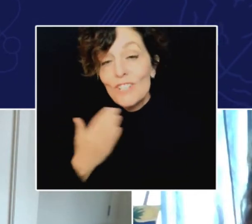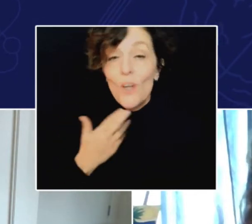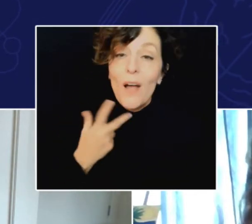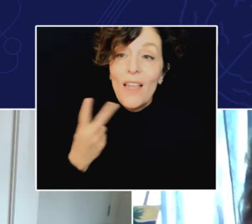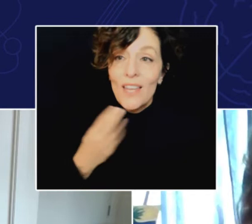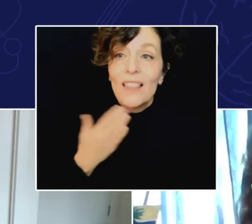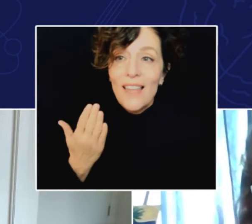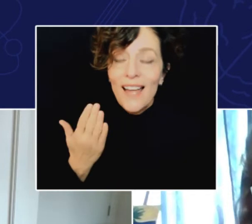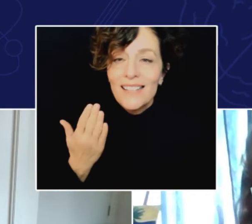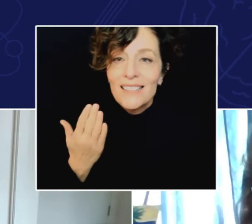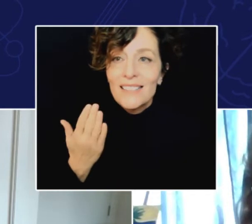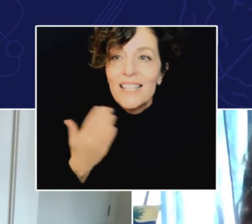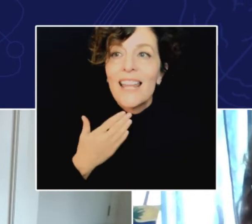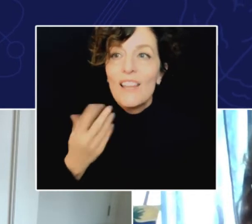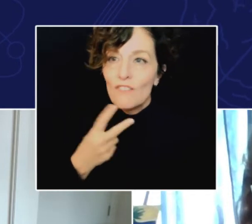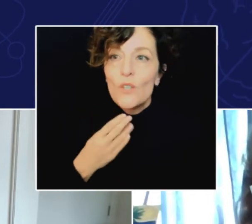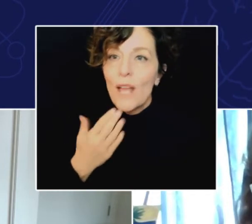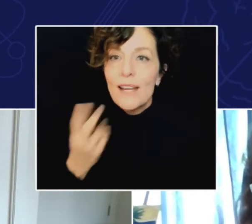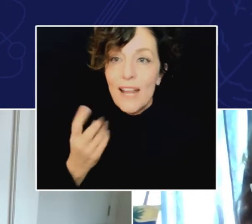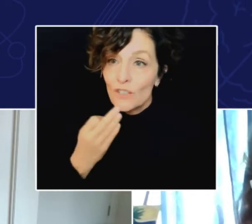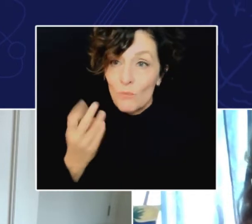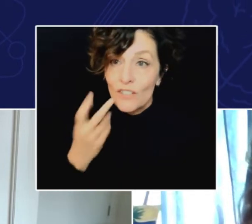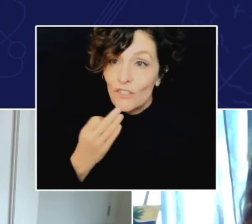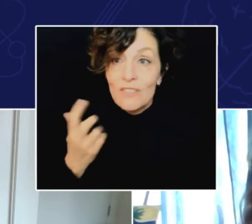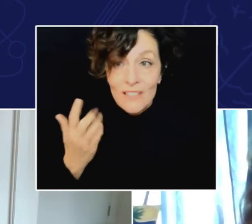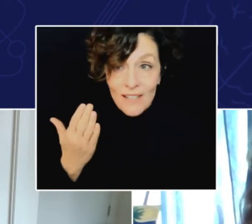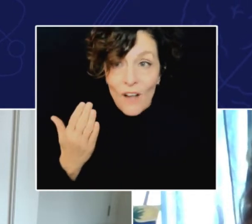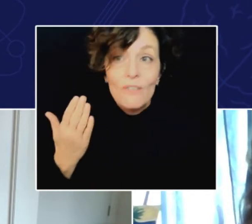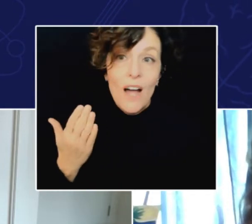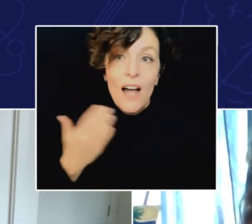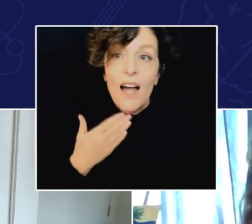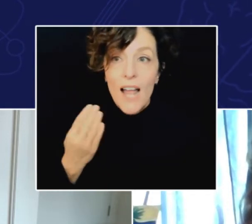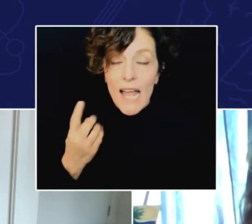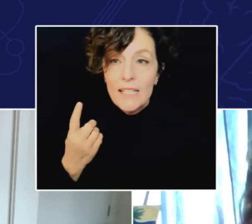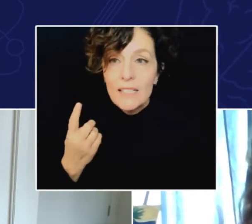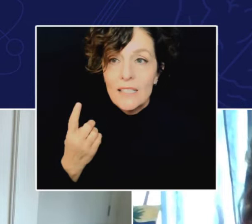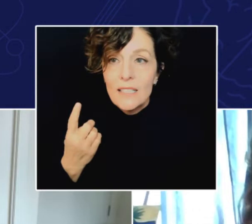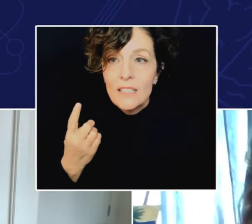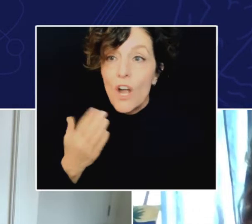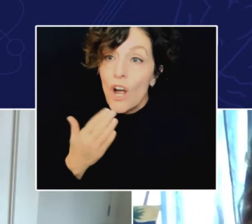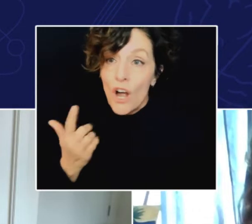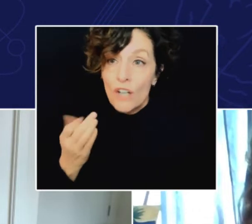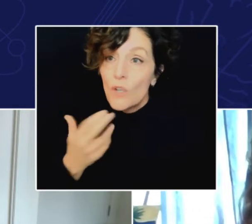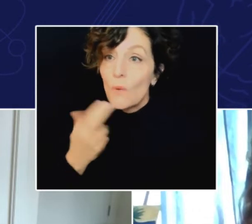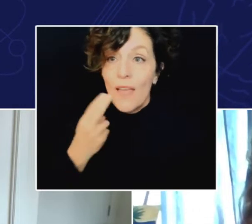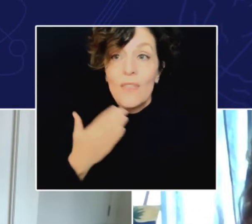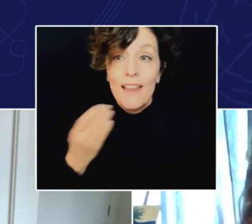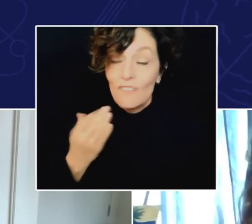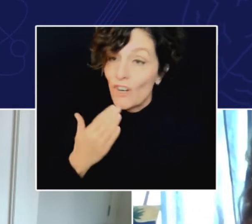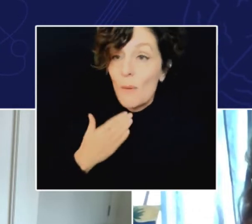So, I think that... If you can express yourself...and also get the information,